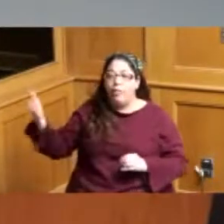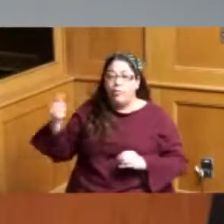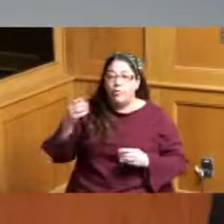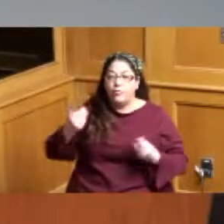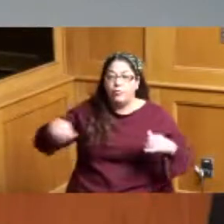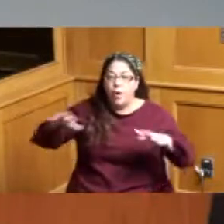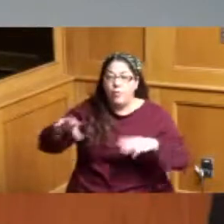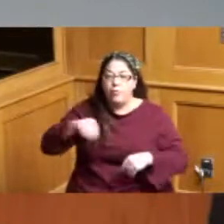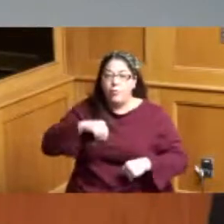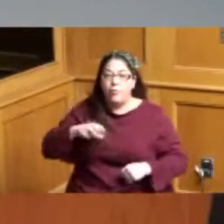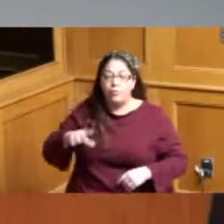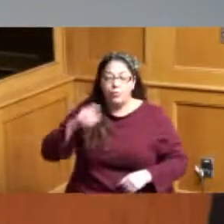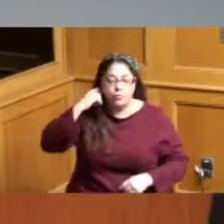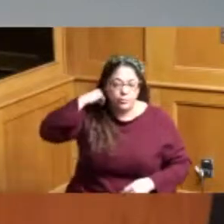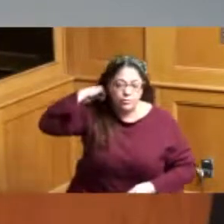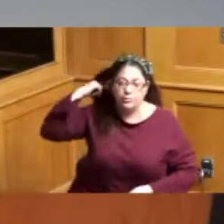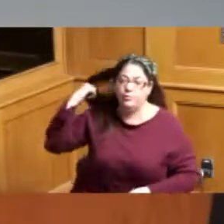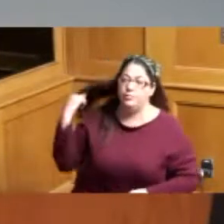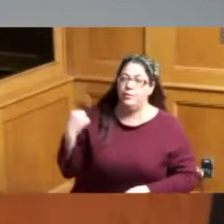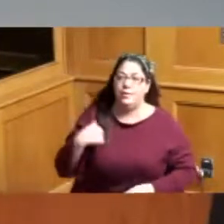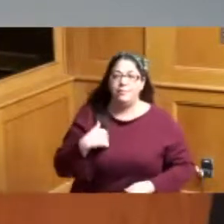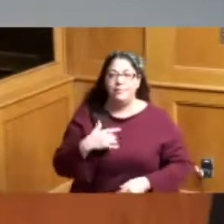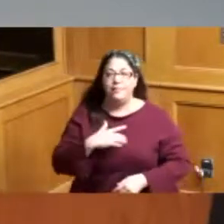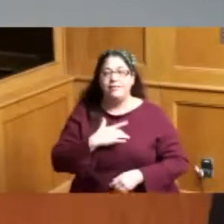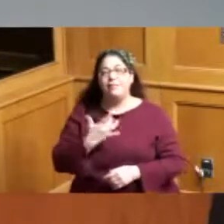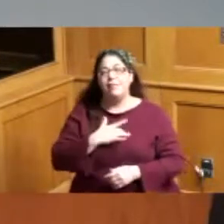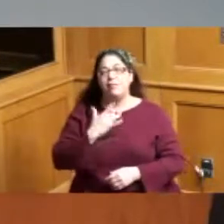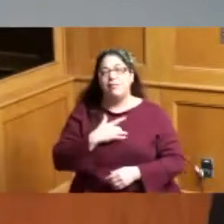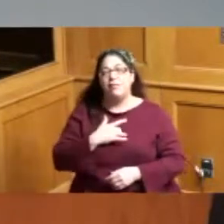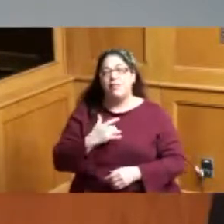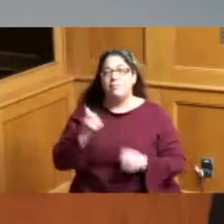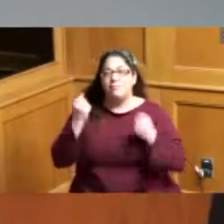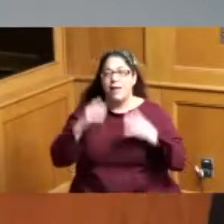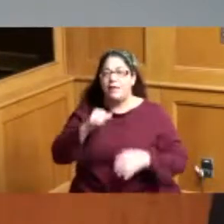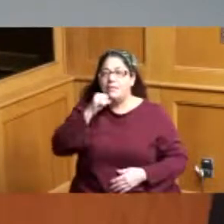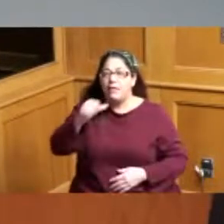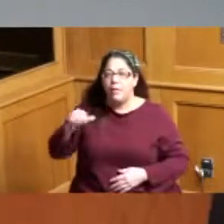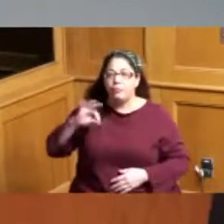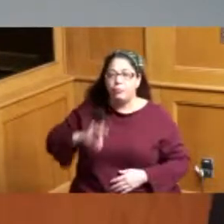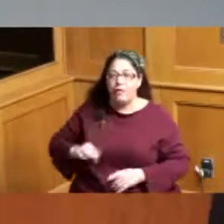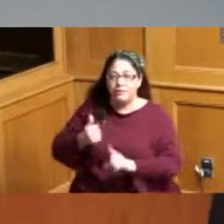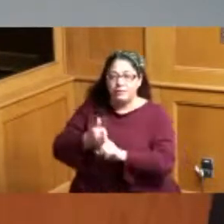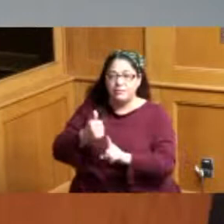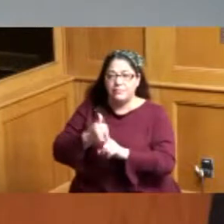I also am sensitive to this idea that we've got many non-profits that have parking lots